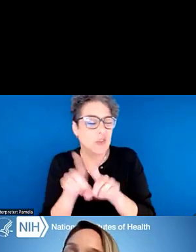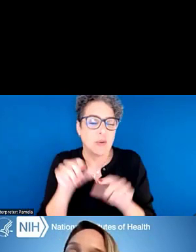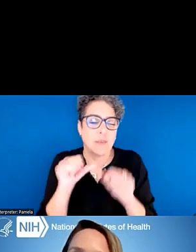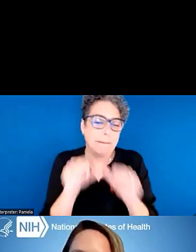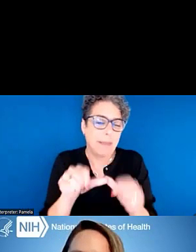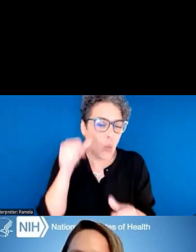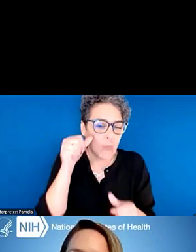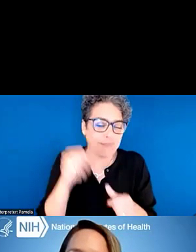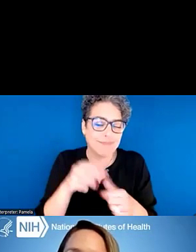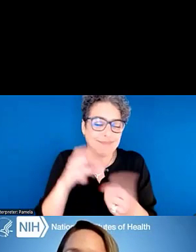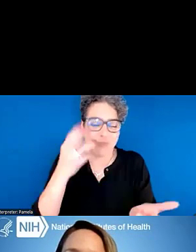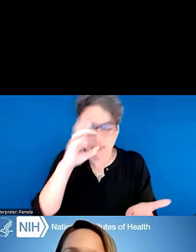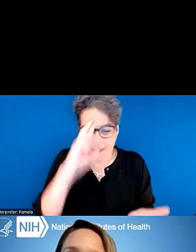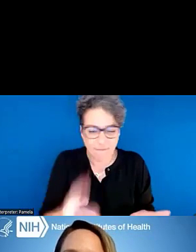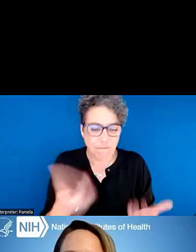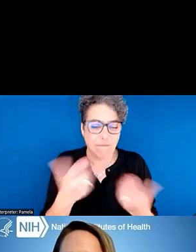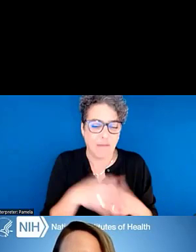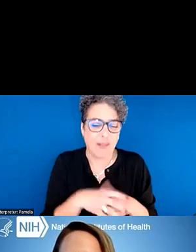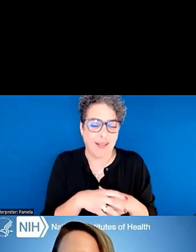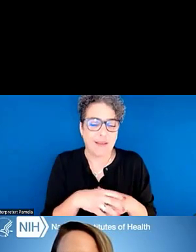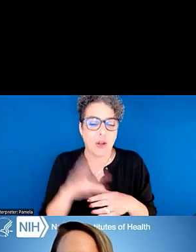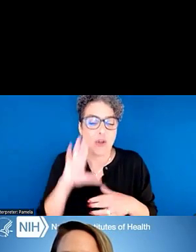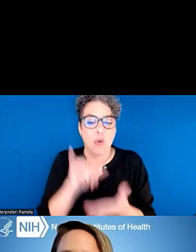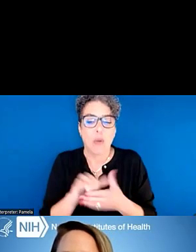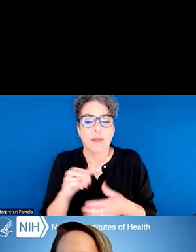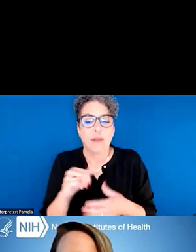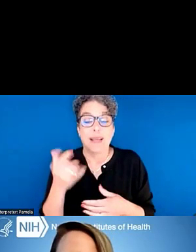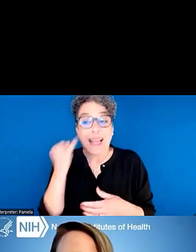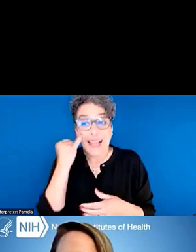we do have many channels for you to let us know those.